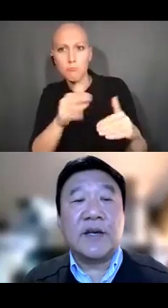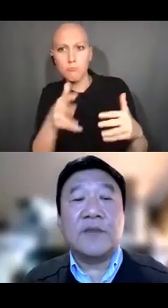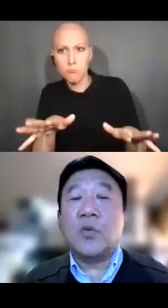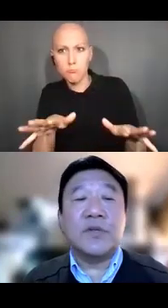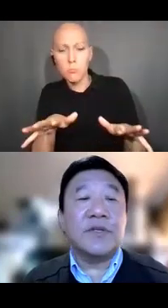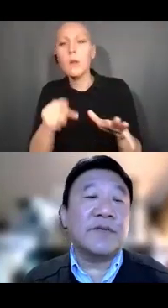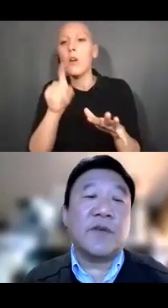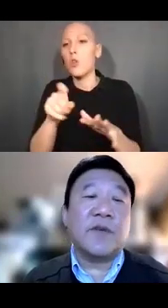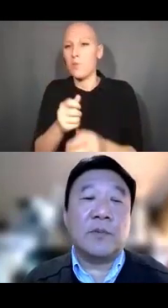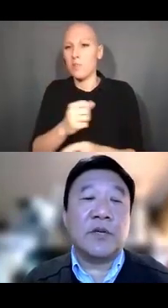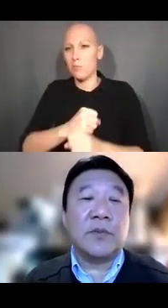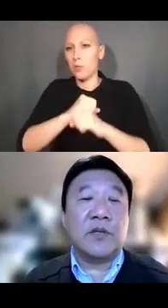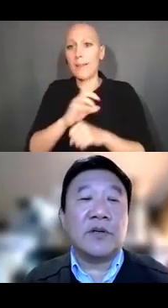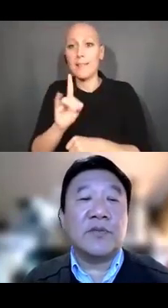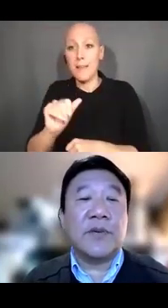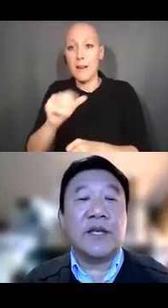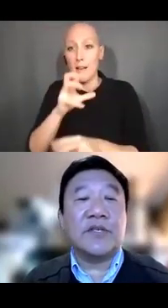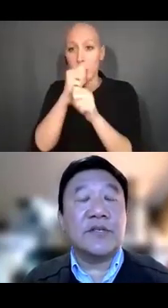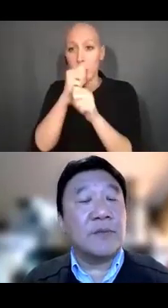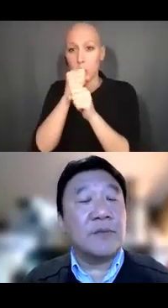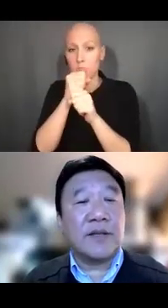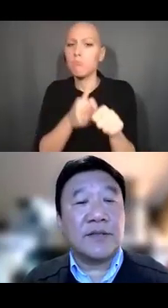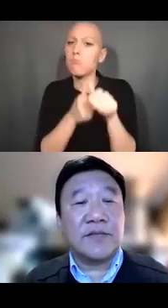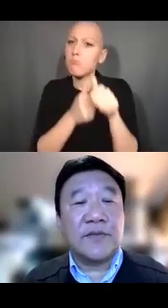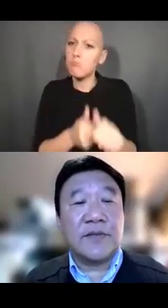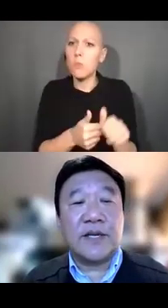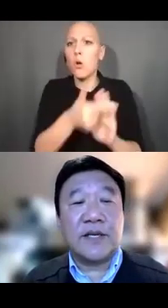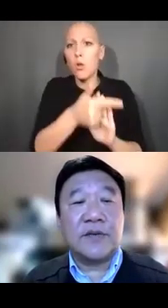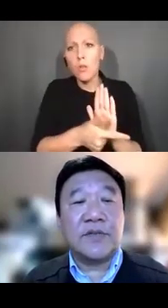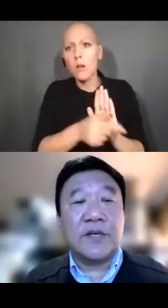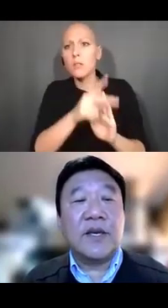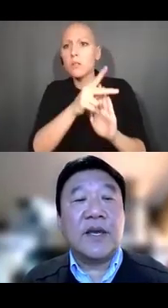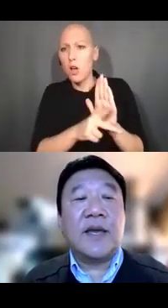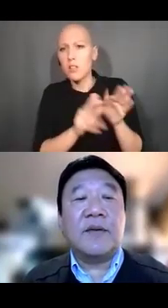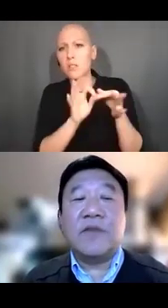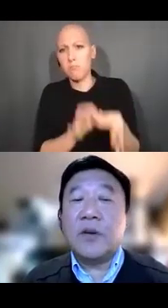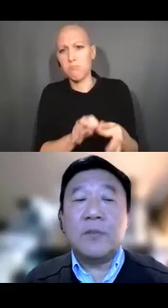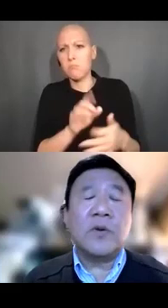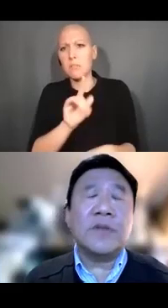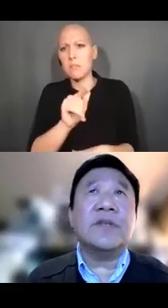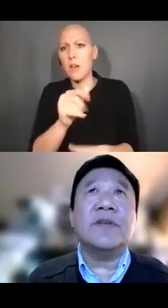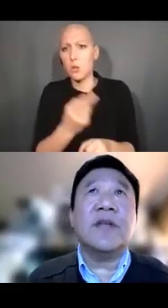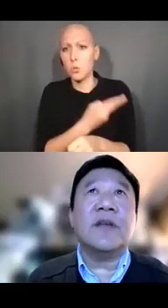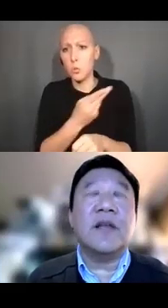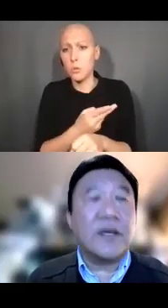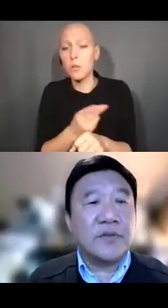Of course you have to follow applicable laws, regulations and policies for the data rules. And very important, you're not allowed